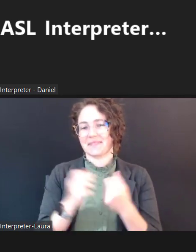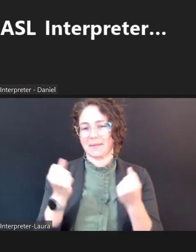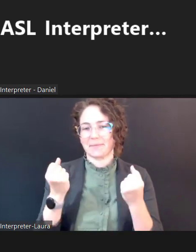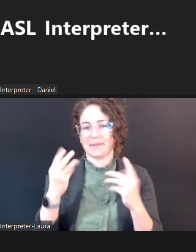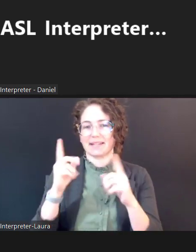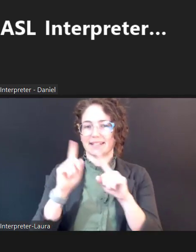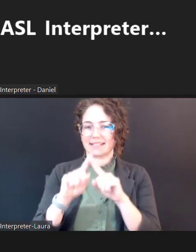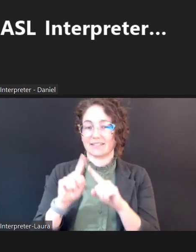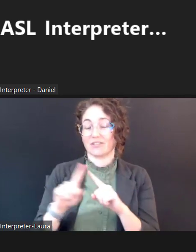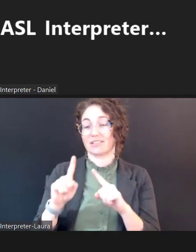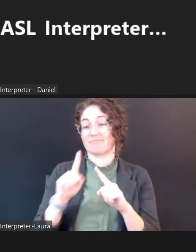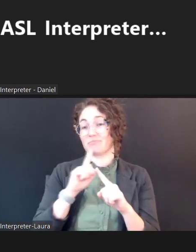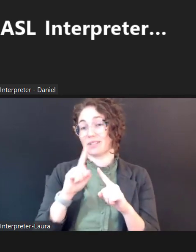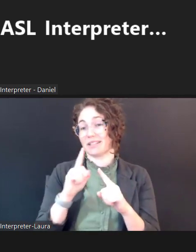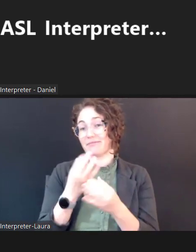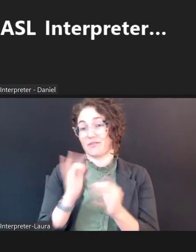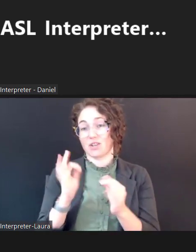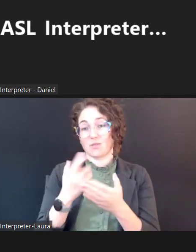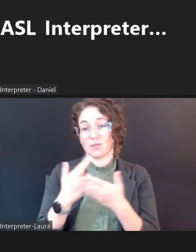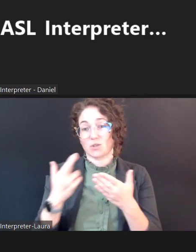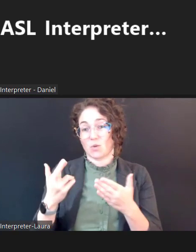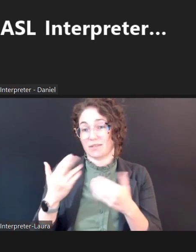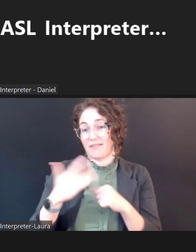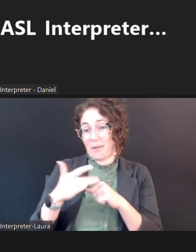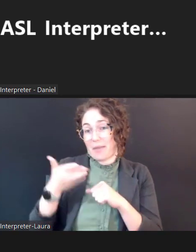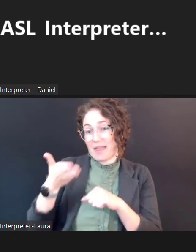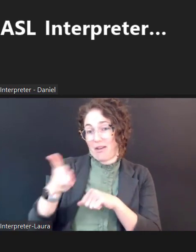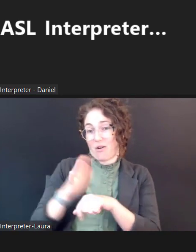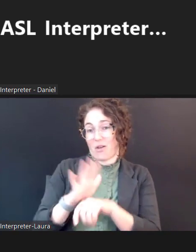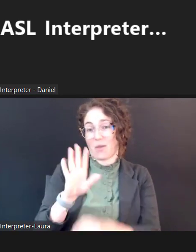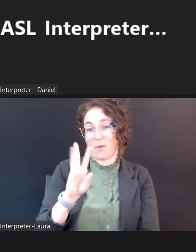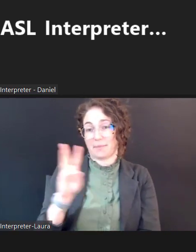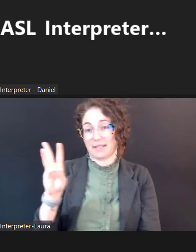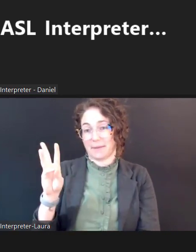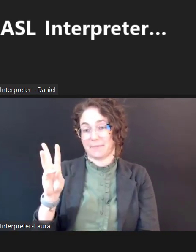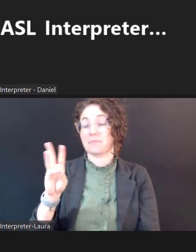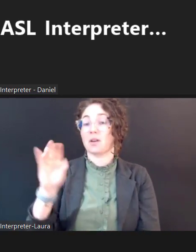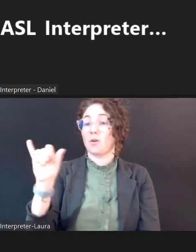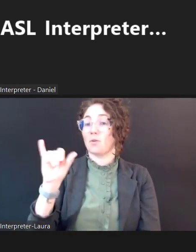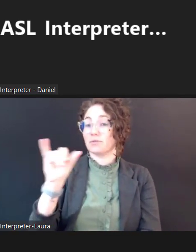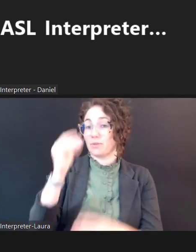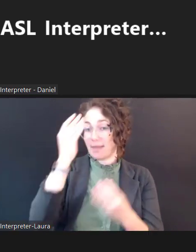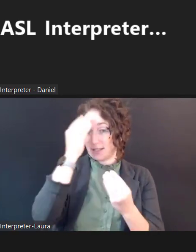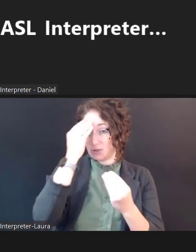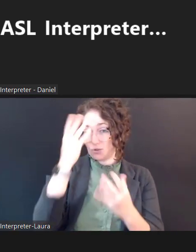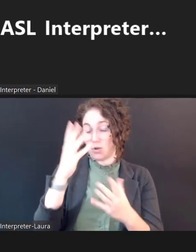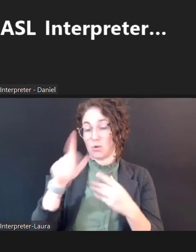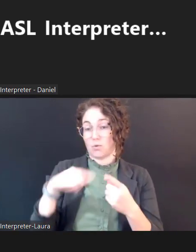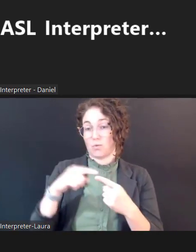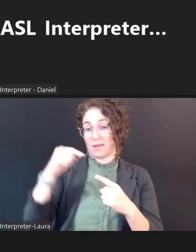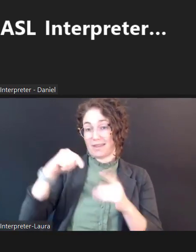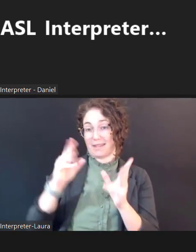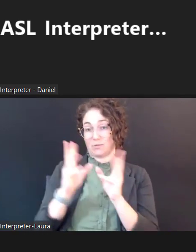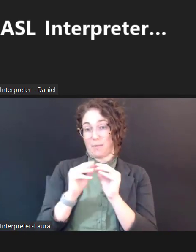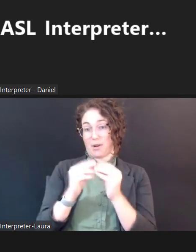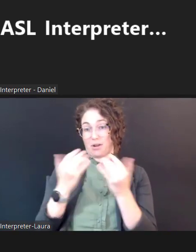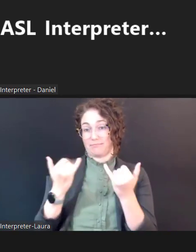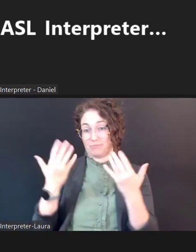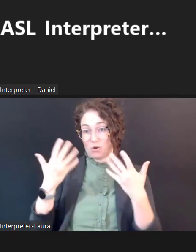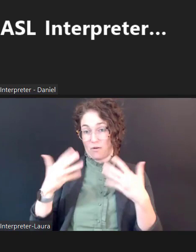We also want to let you know at the end of our webinar today, we're going to be opening up a quick little evaluation link that will